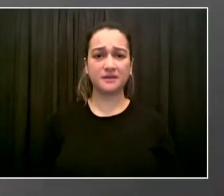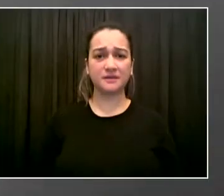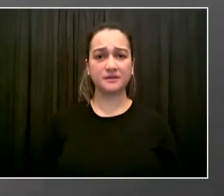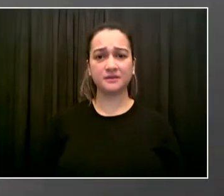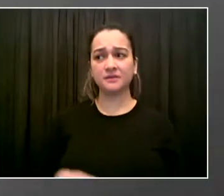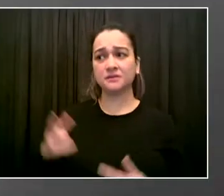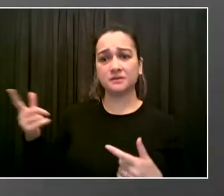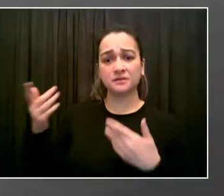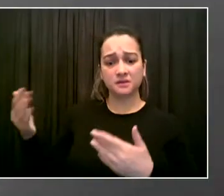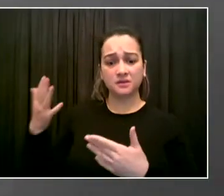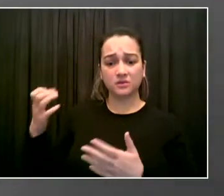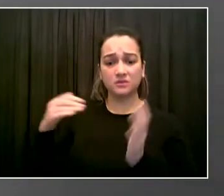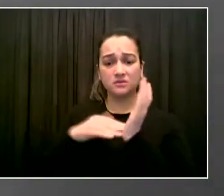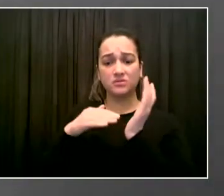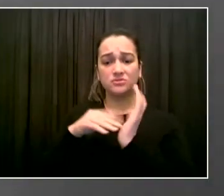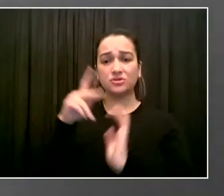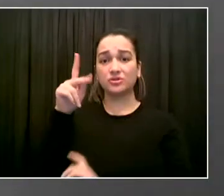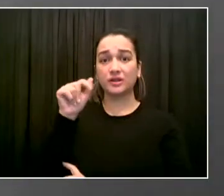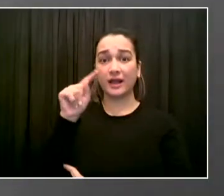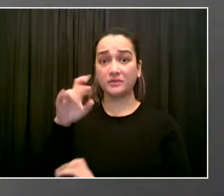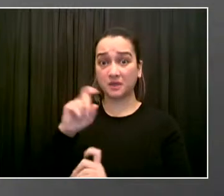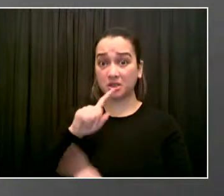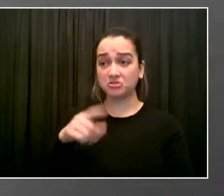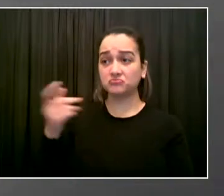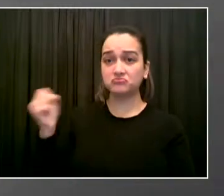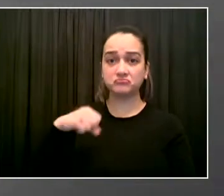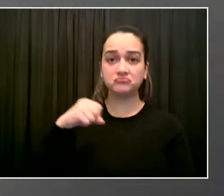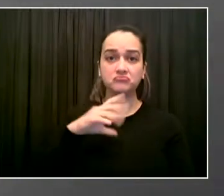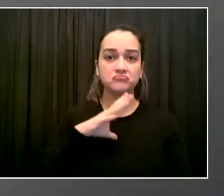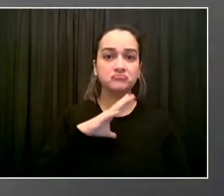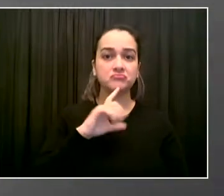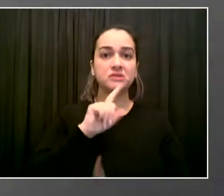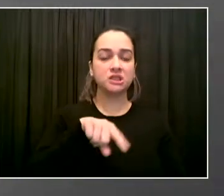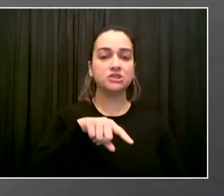DR. KATZ, ANYTHING TO ADD? I THINK THE